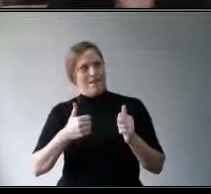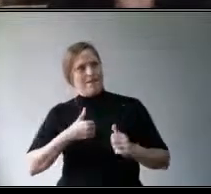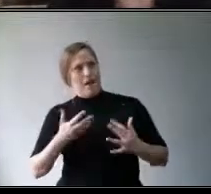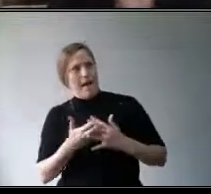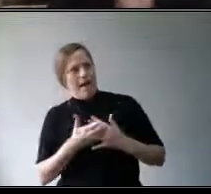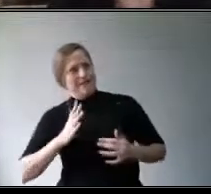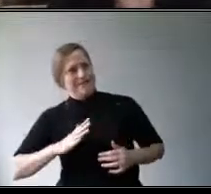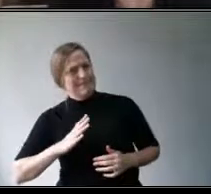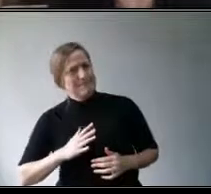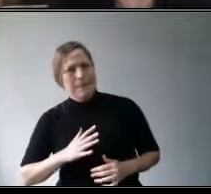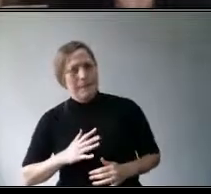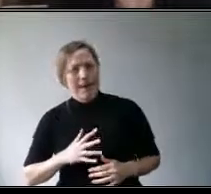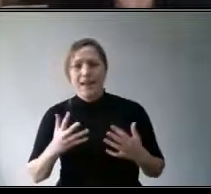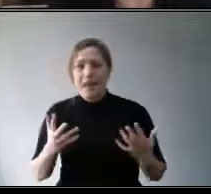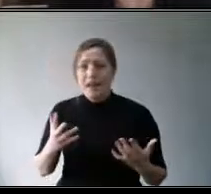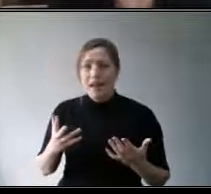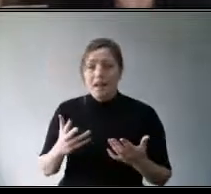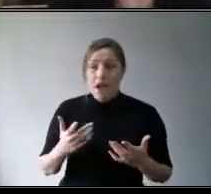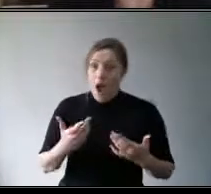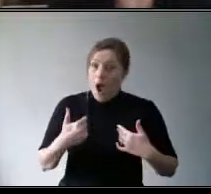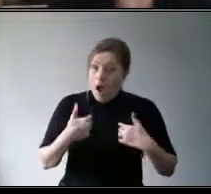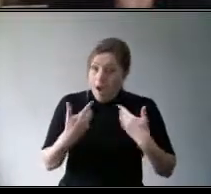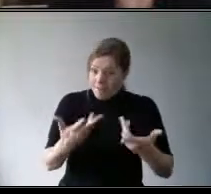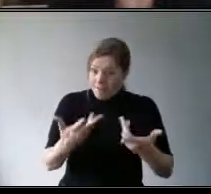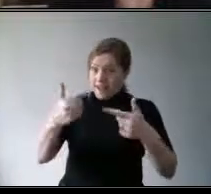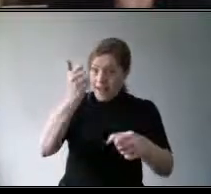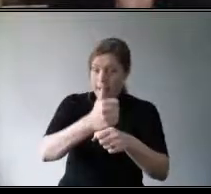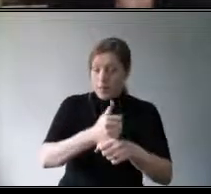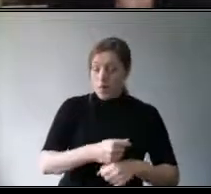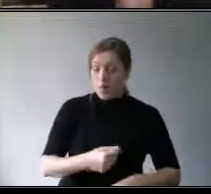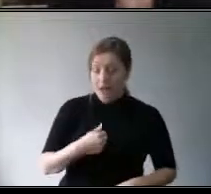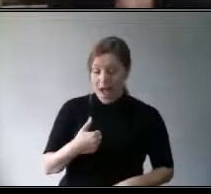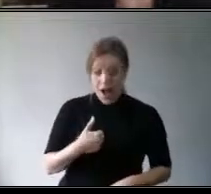lockdown's been wonderful because i've realized i actually have all these requirements that i've